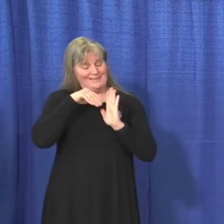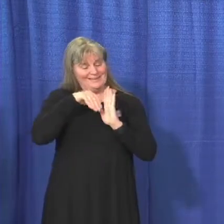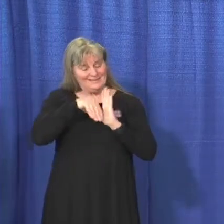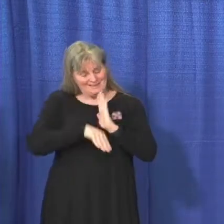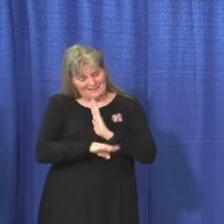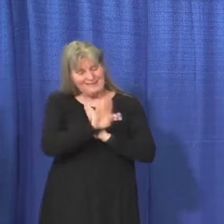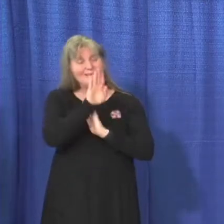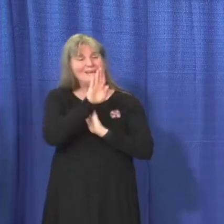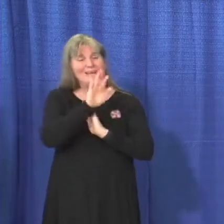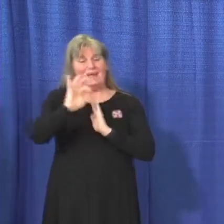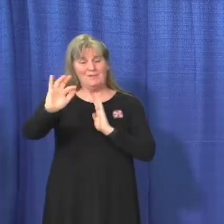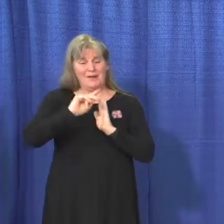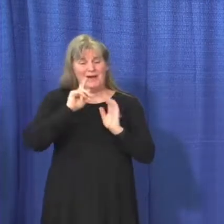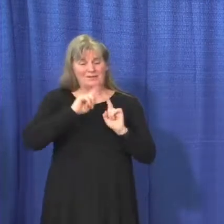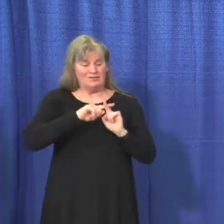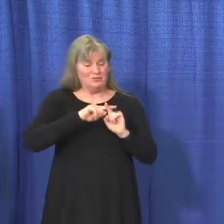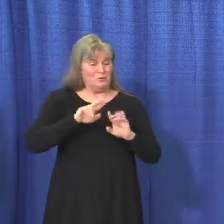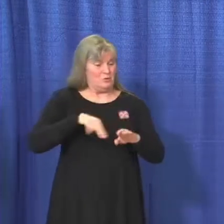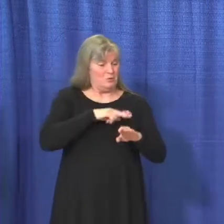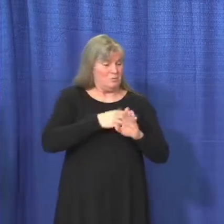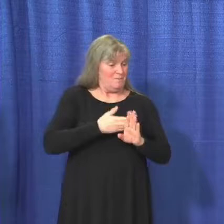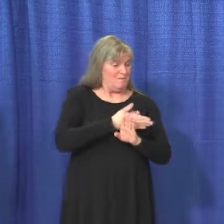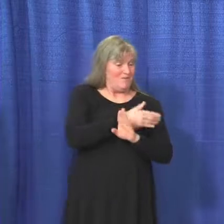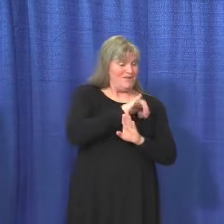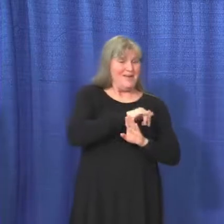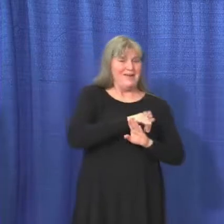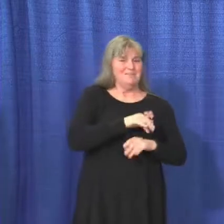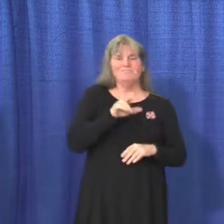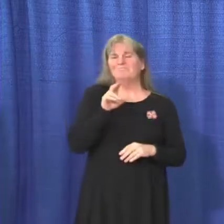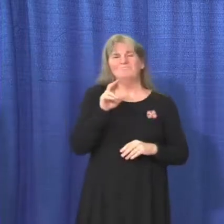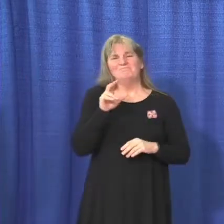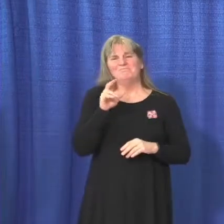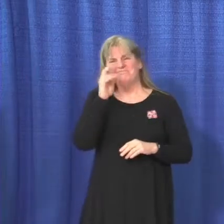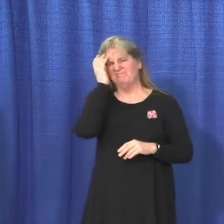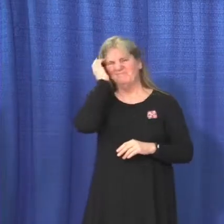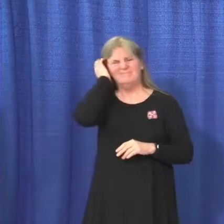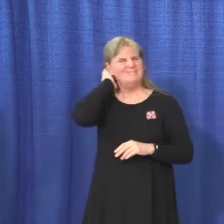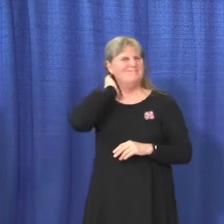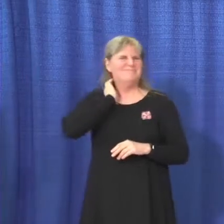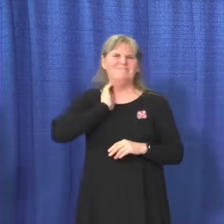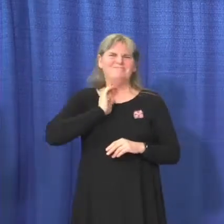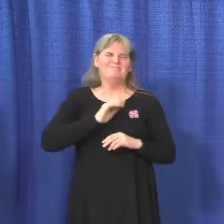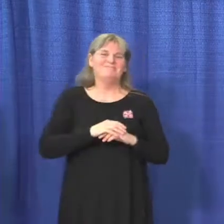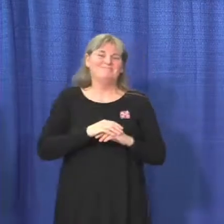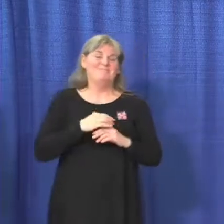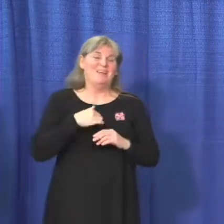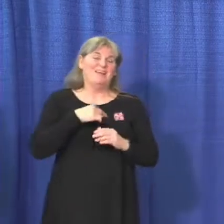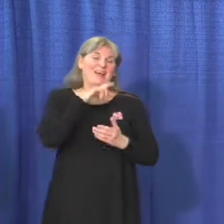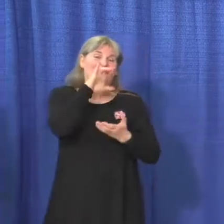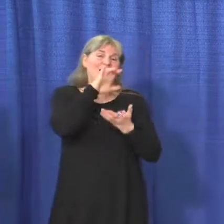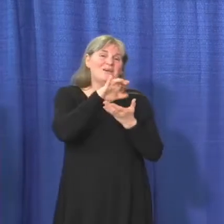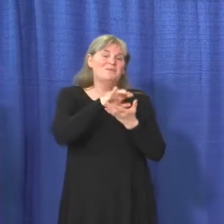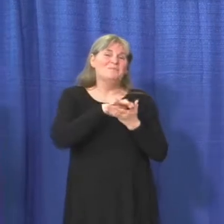way things were. I 100 percent believe that we will move beyond resilience,